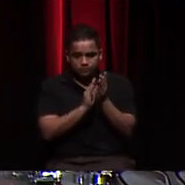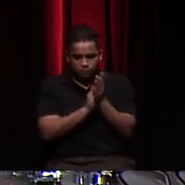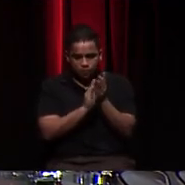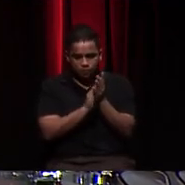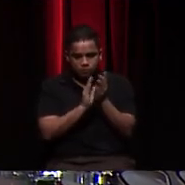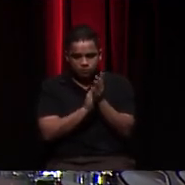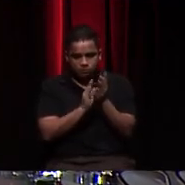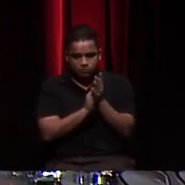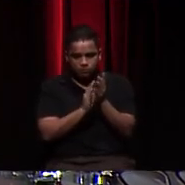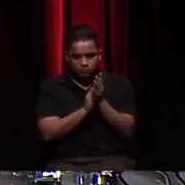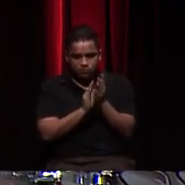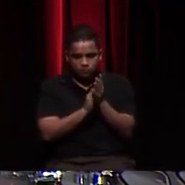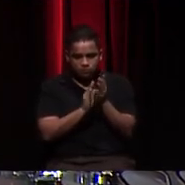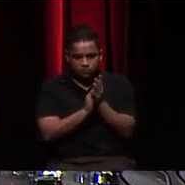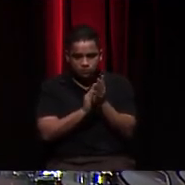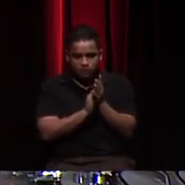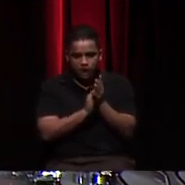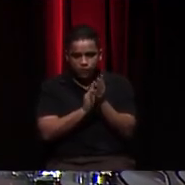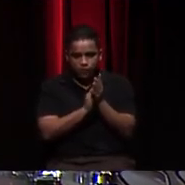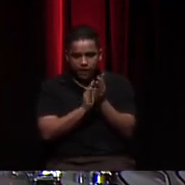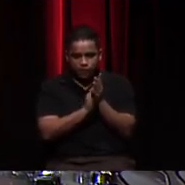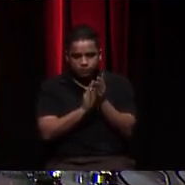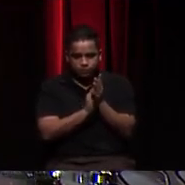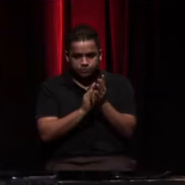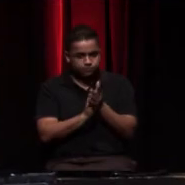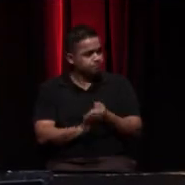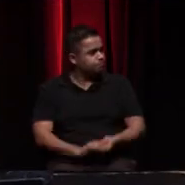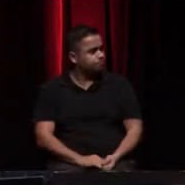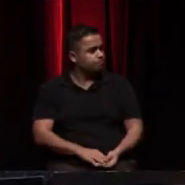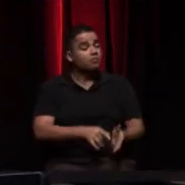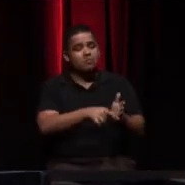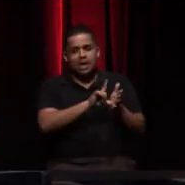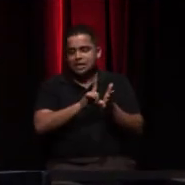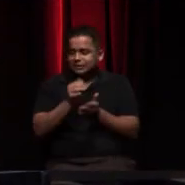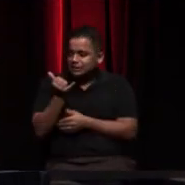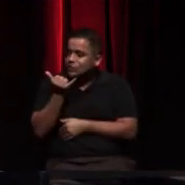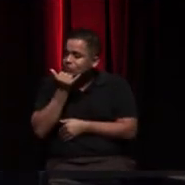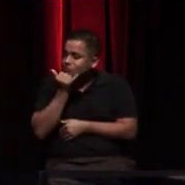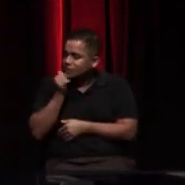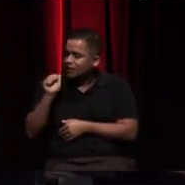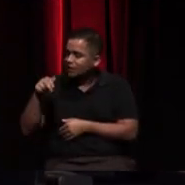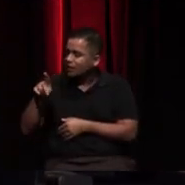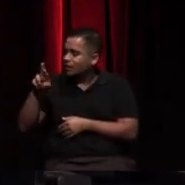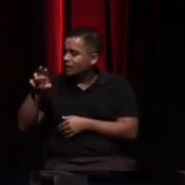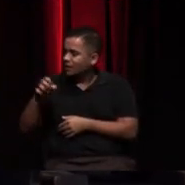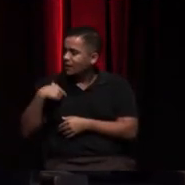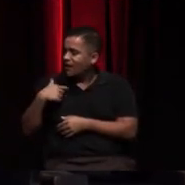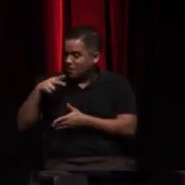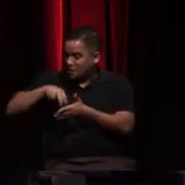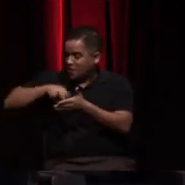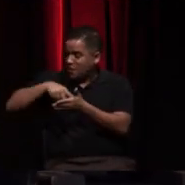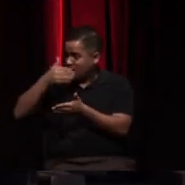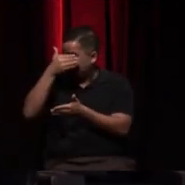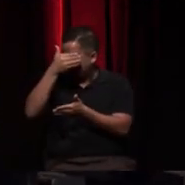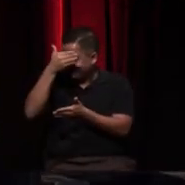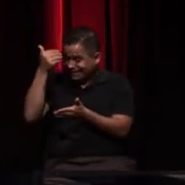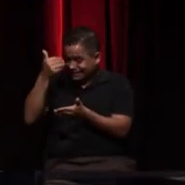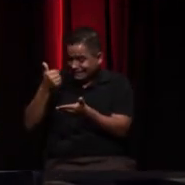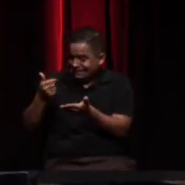Before giving way to Cleusa I’d like to apologize to André. I’m reading from here not to make mistakes with names and ended up saying Vice Brasil.